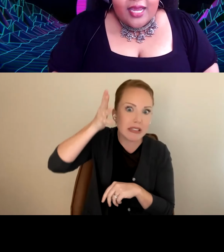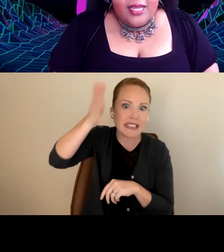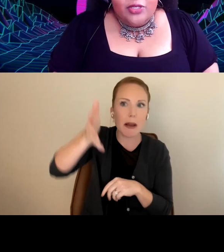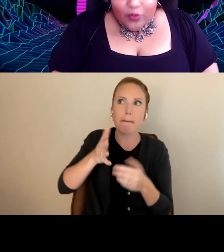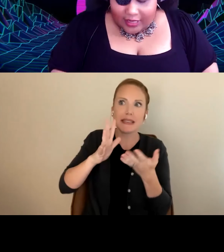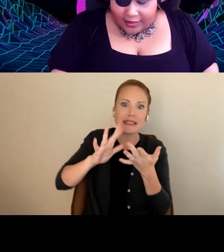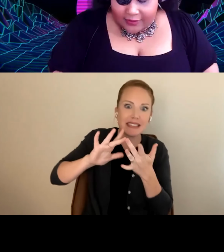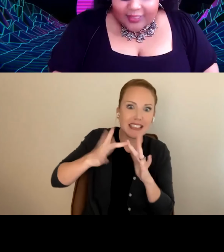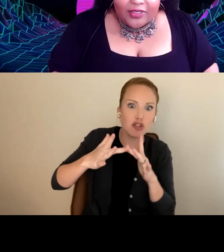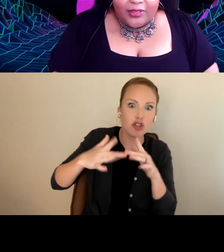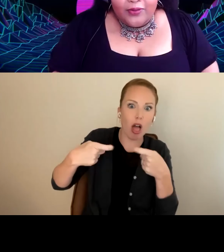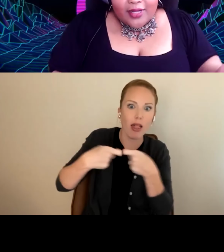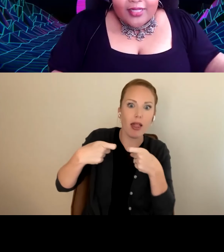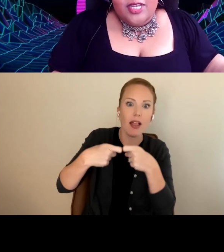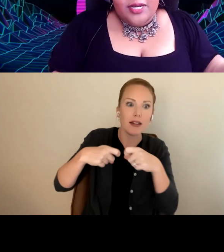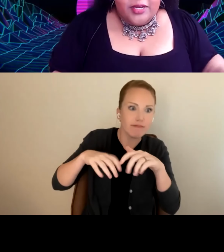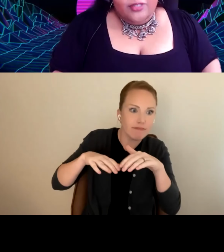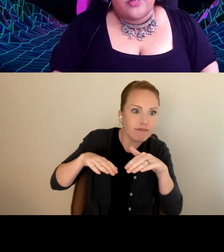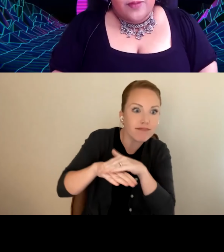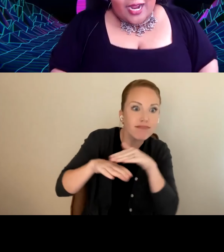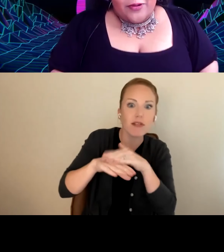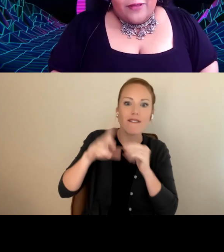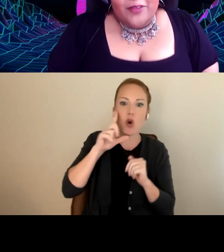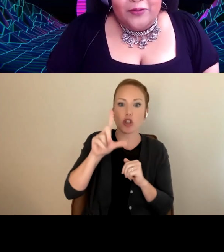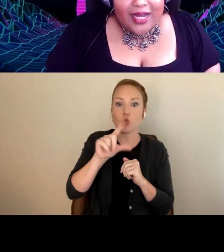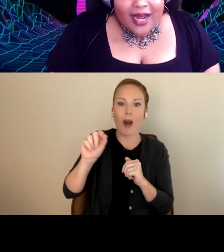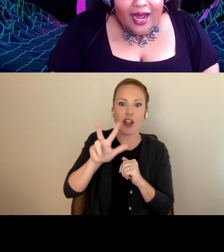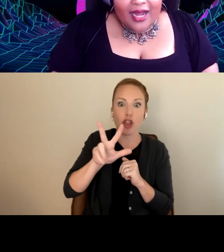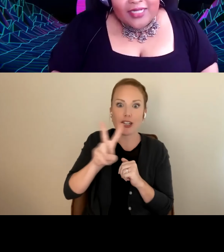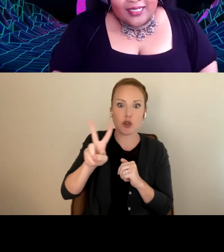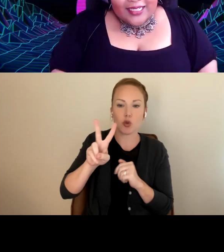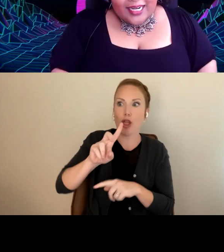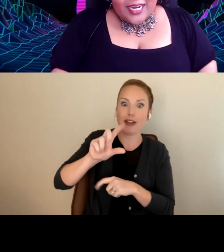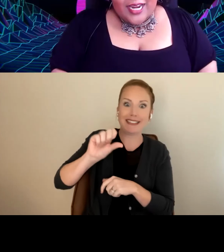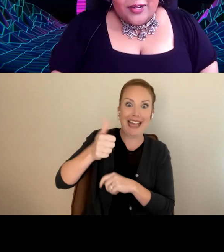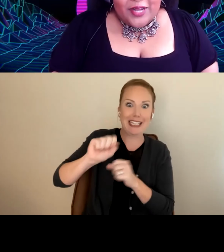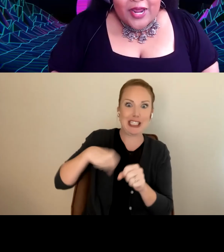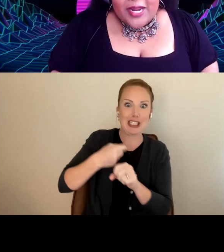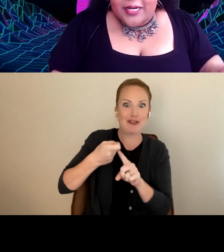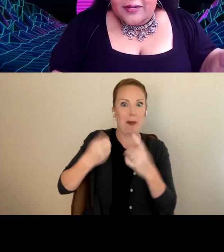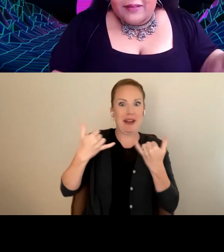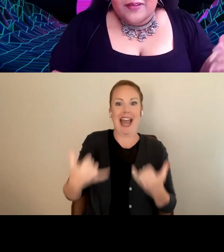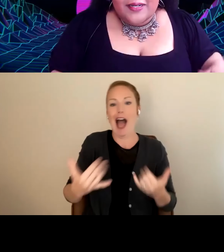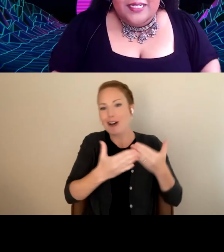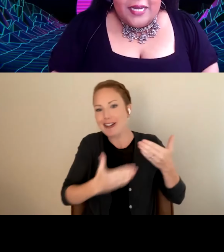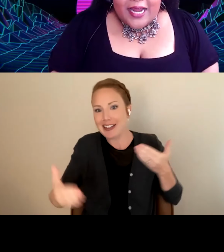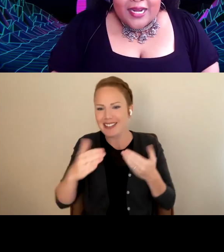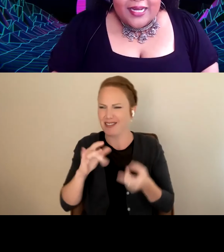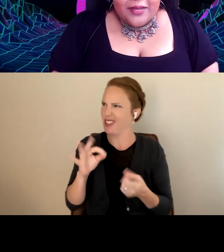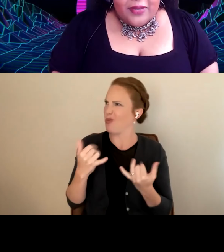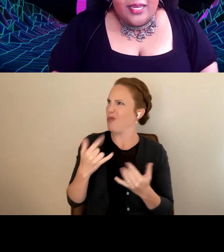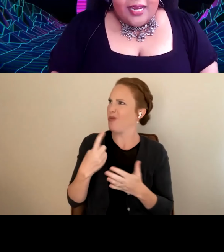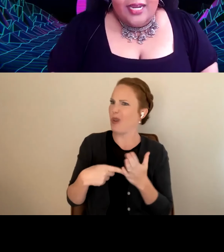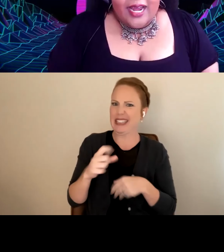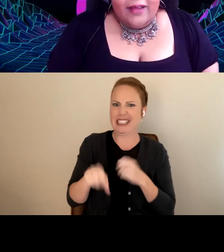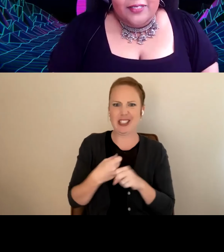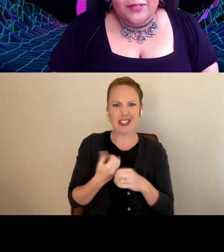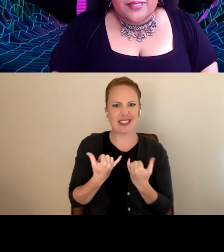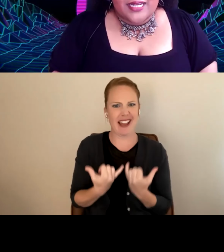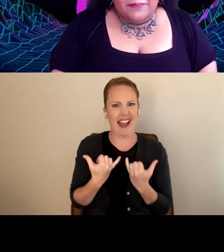in 2032, ten years from now. If you didn't... if you are are like me and have to think about